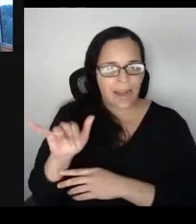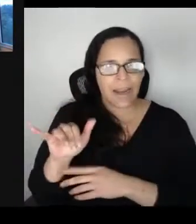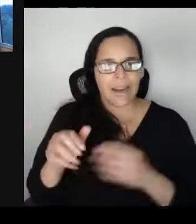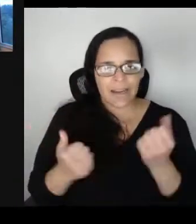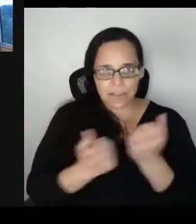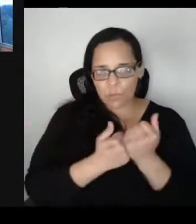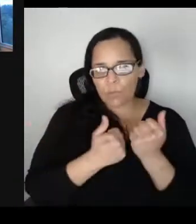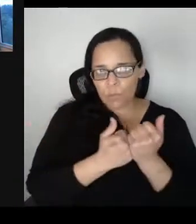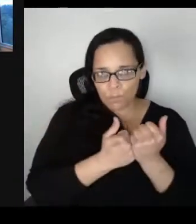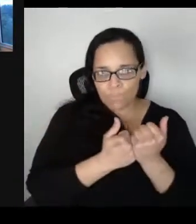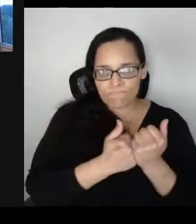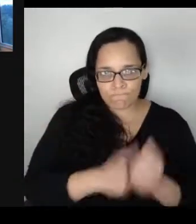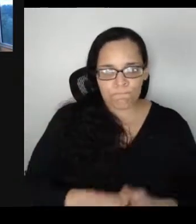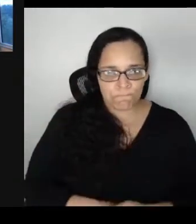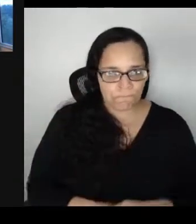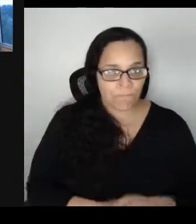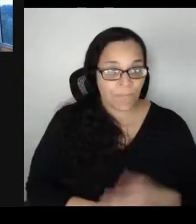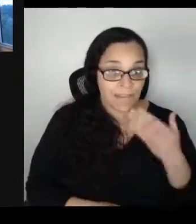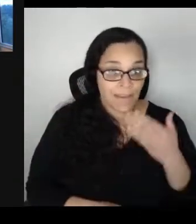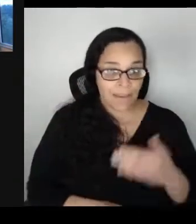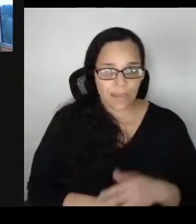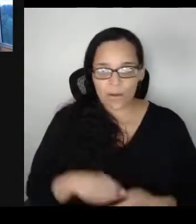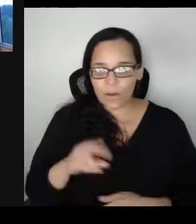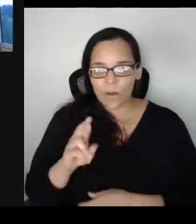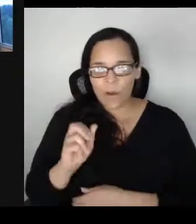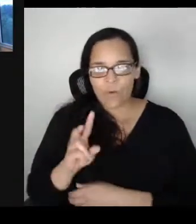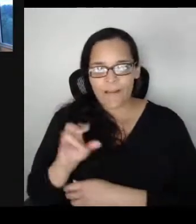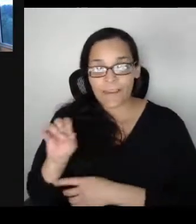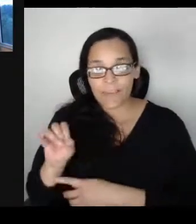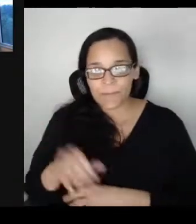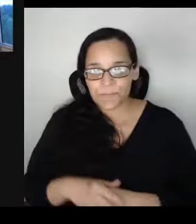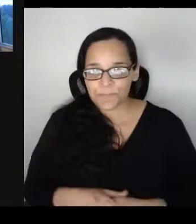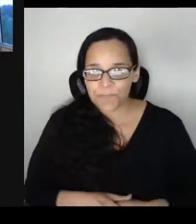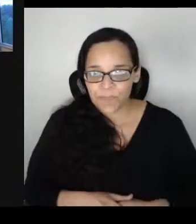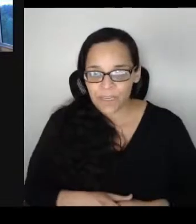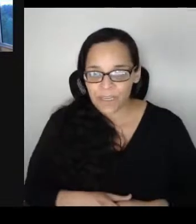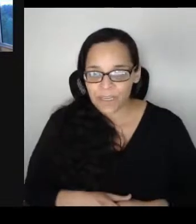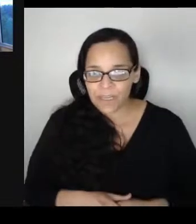Thank you, Ravi. Let Cynthia go first because I will,